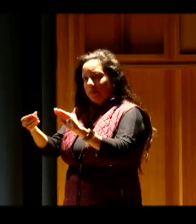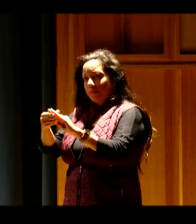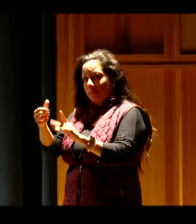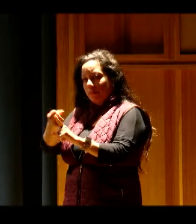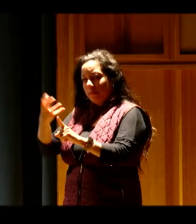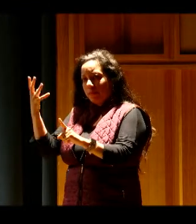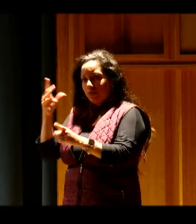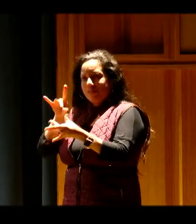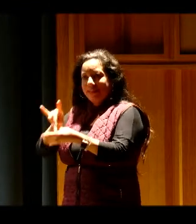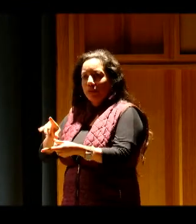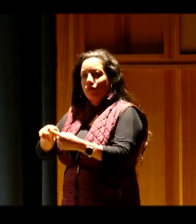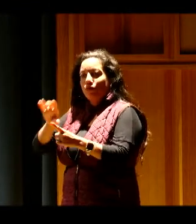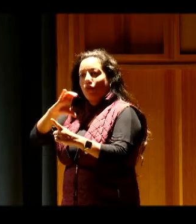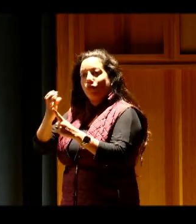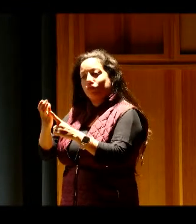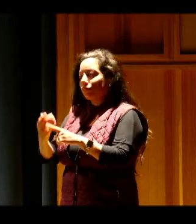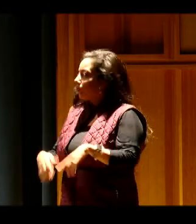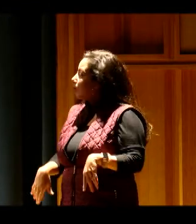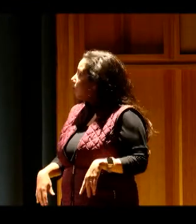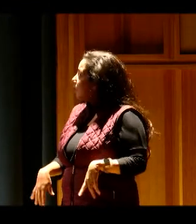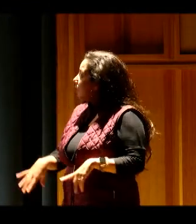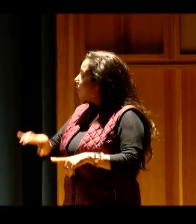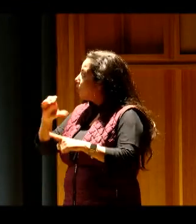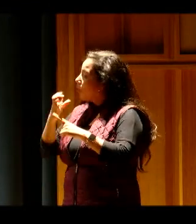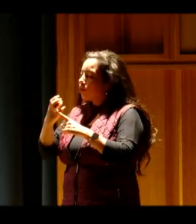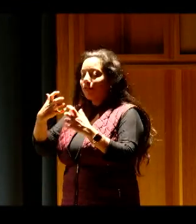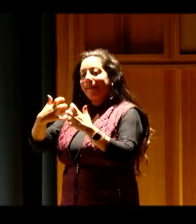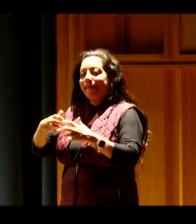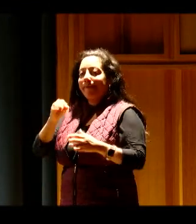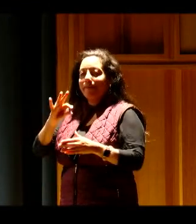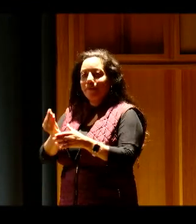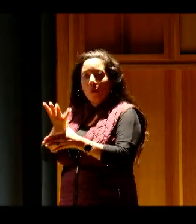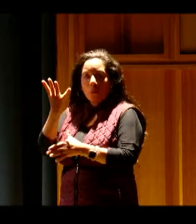culture, culture is an engine of growth. We've heard that in the UK.